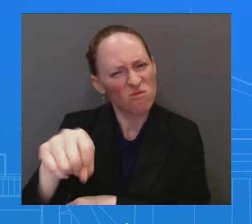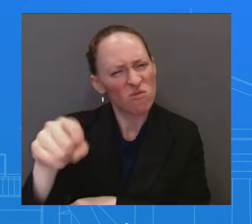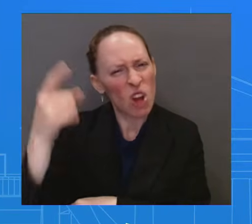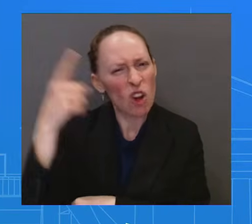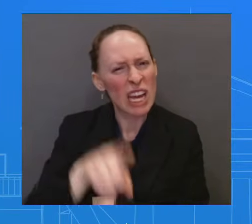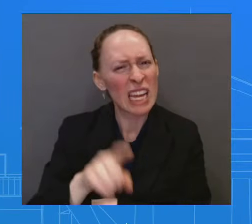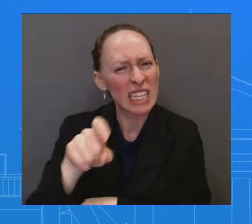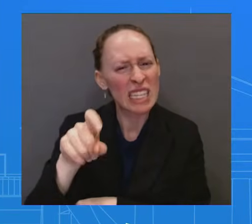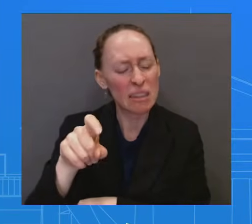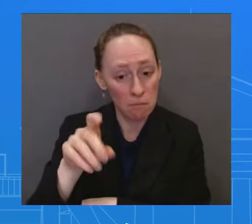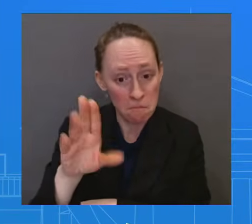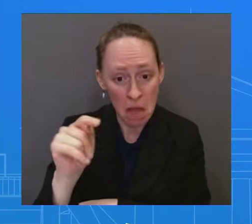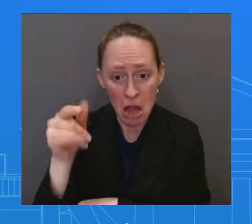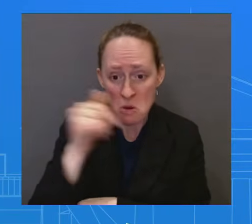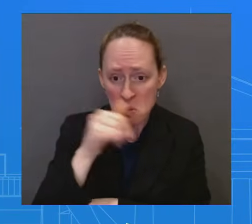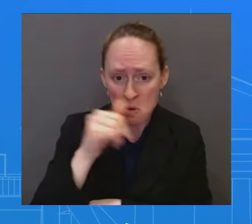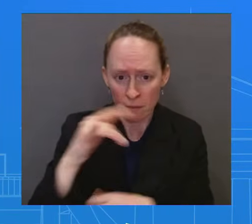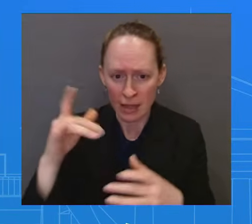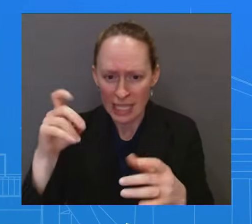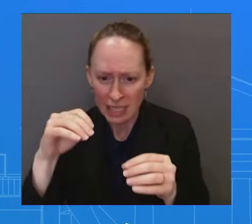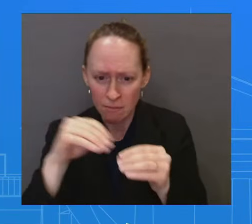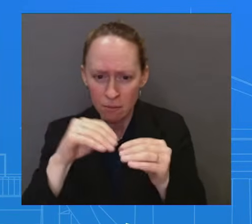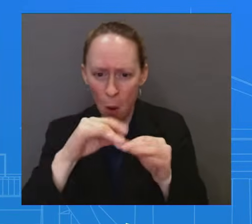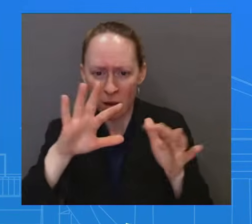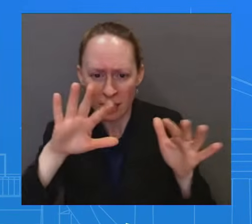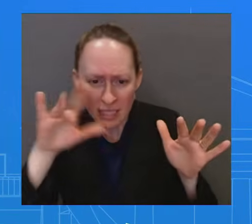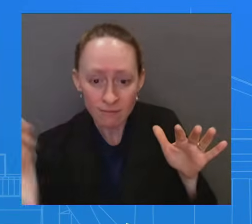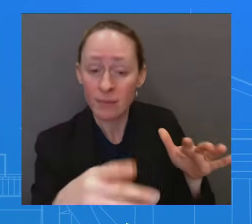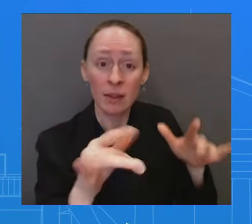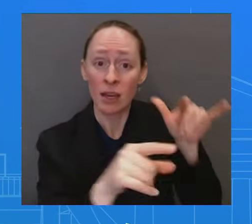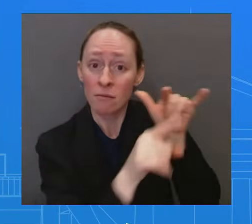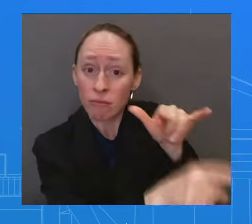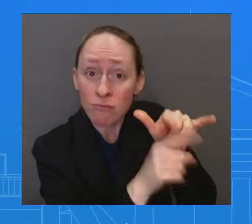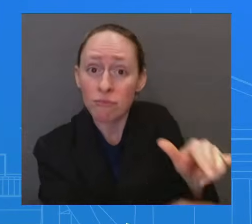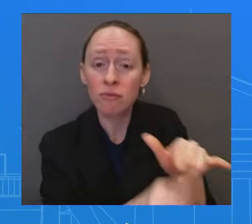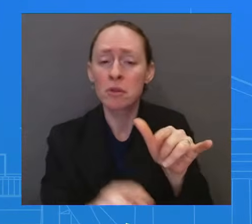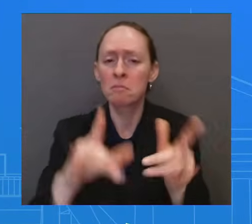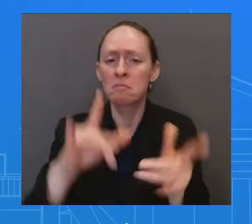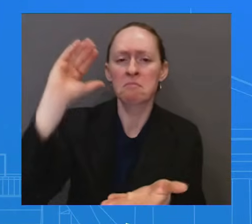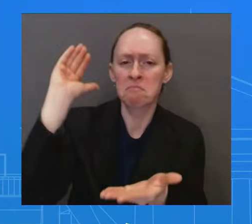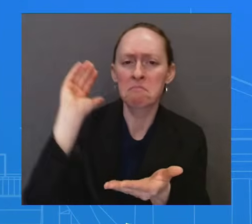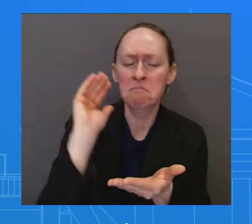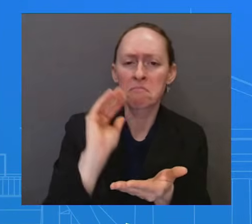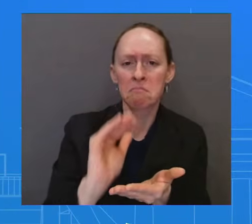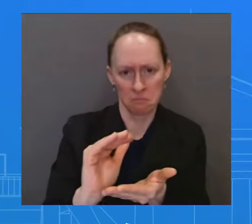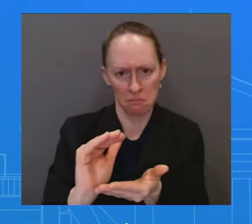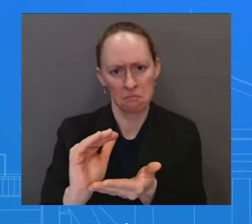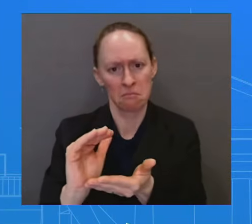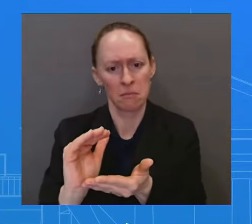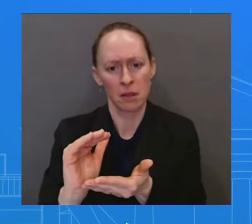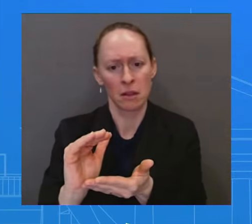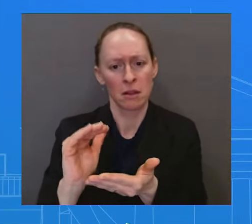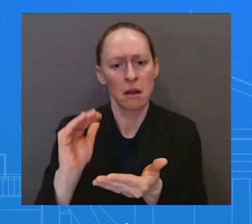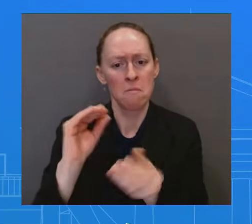to something a bit lower intensity. They will decide when. They will decide what lower intensity looks like